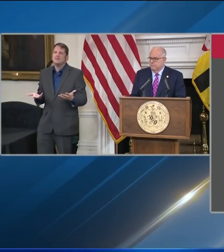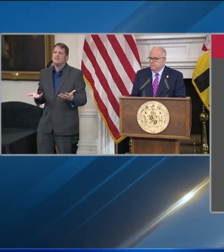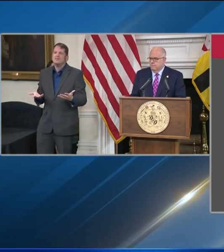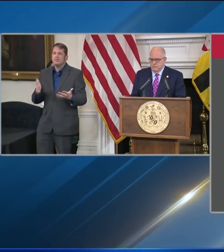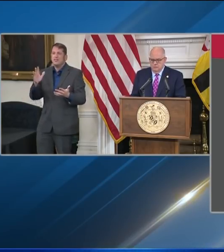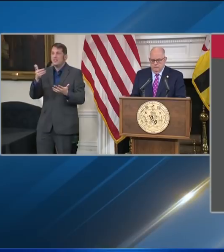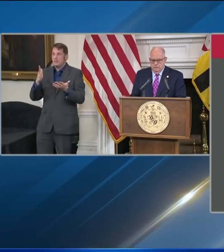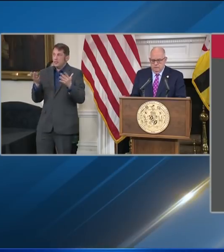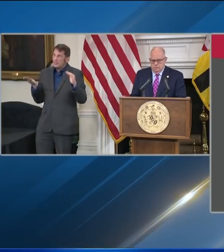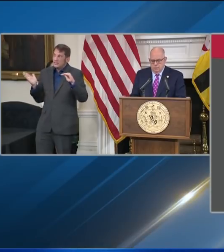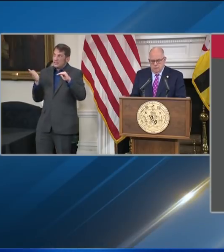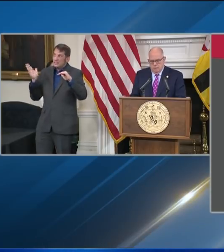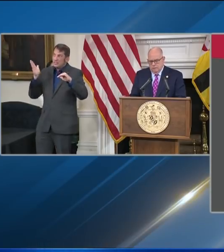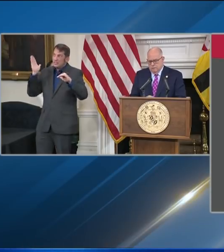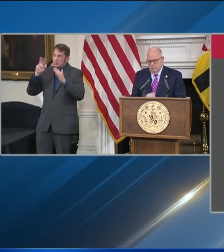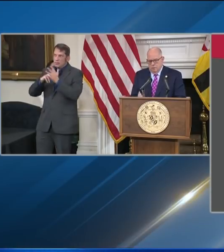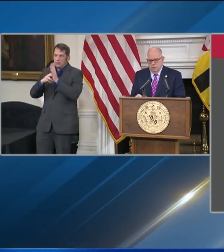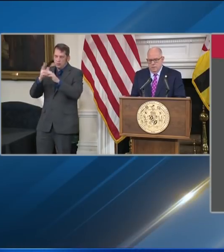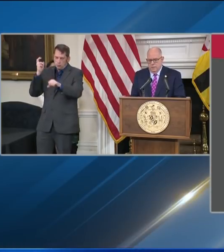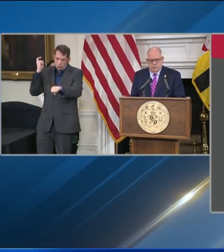ITS GRIP ON OUR STATE.